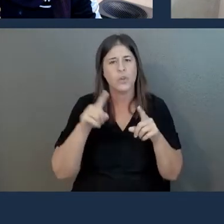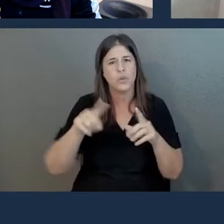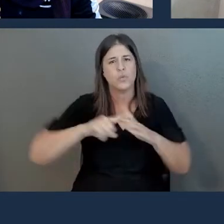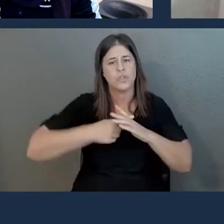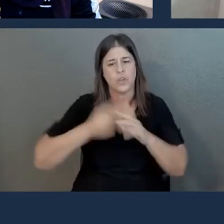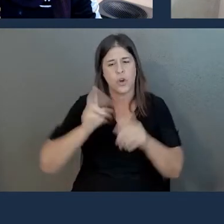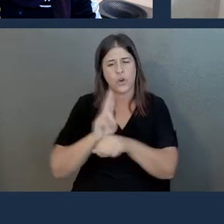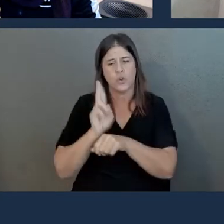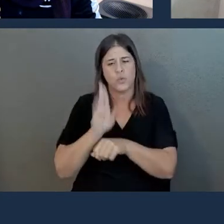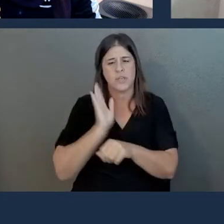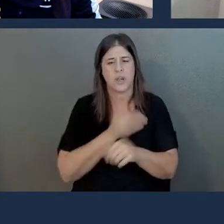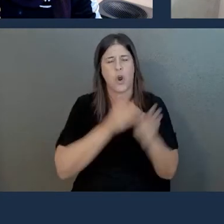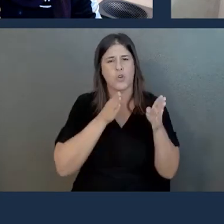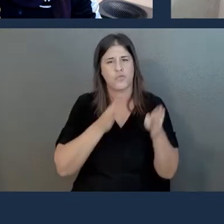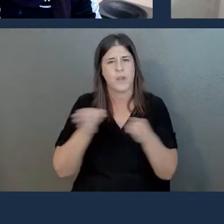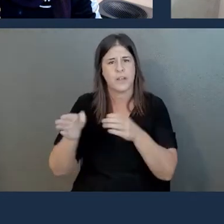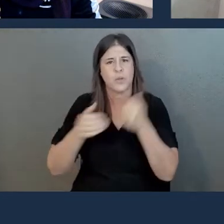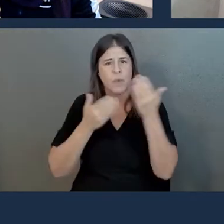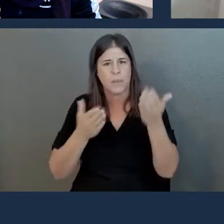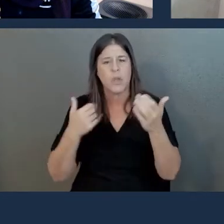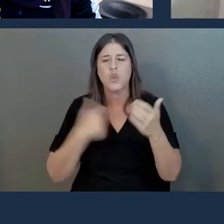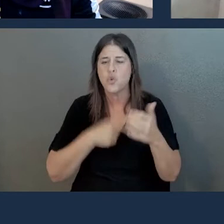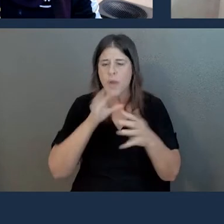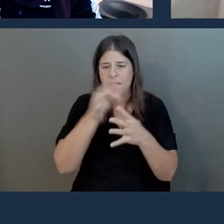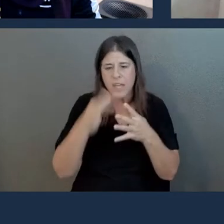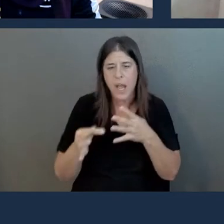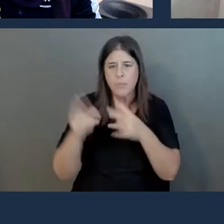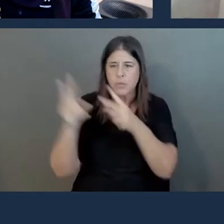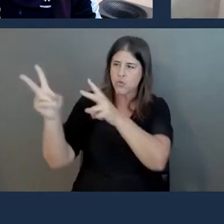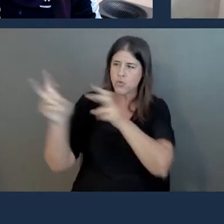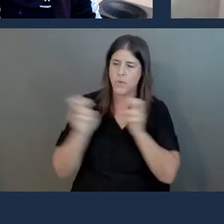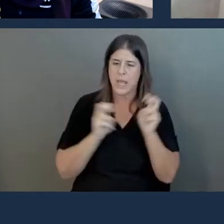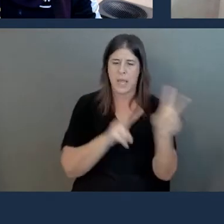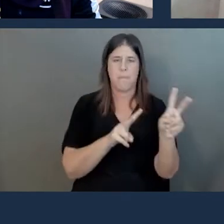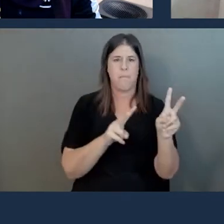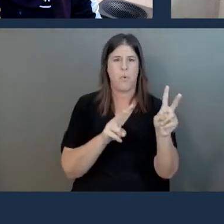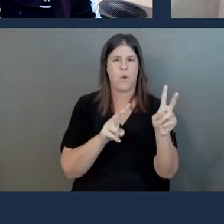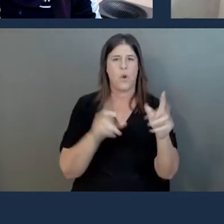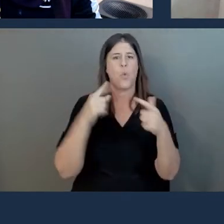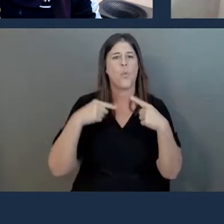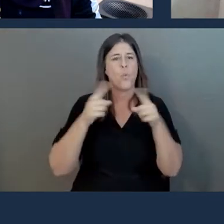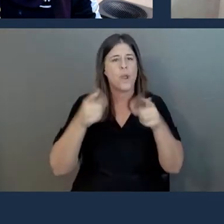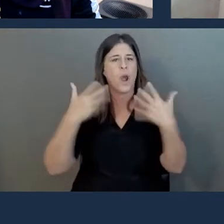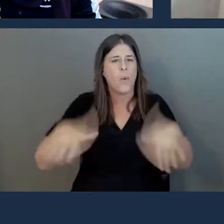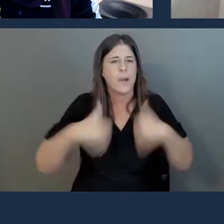you have the option to import data. We provide you with a JSON template that you can use to